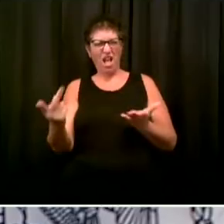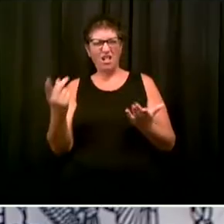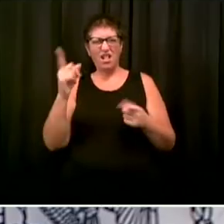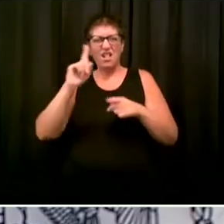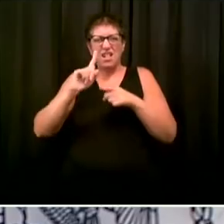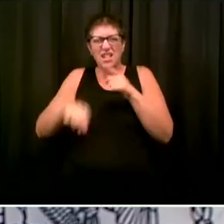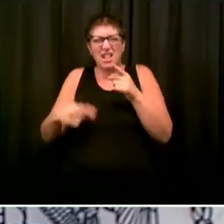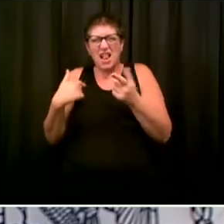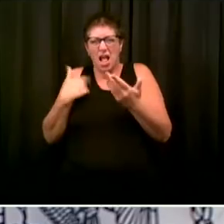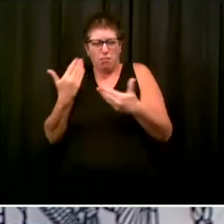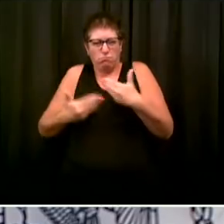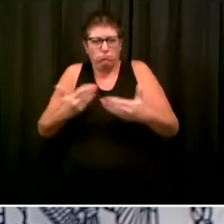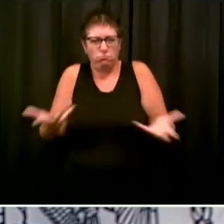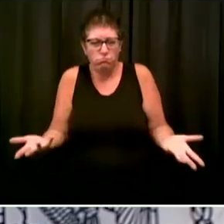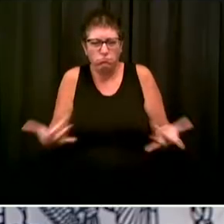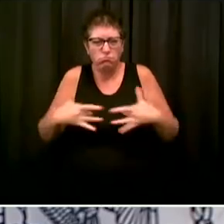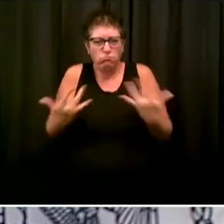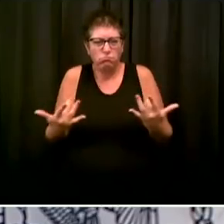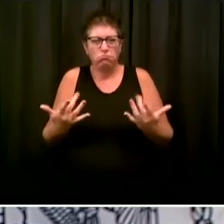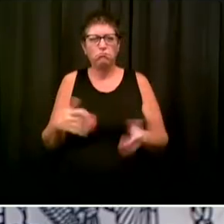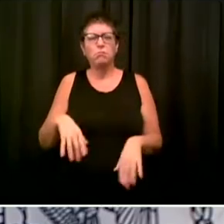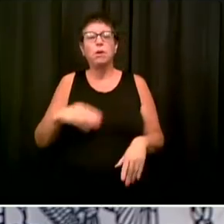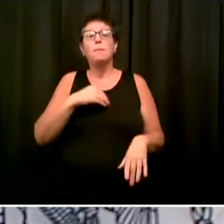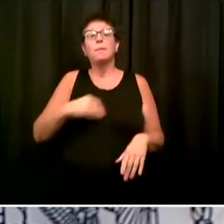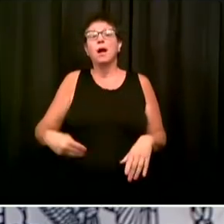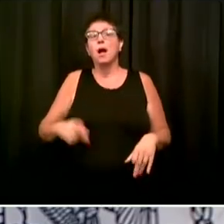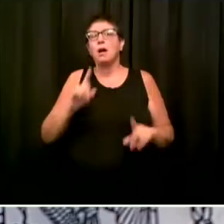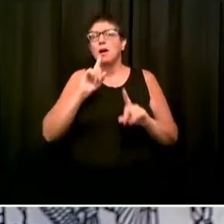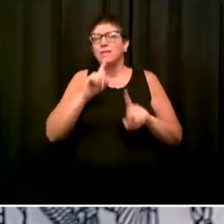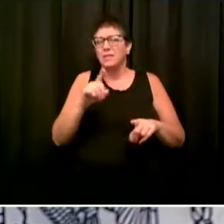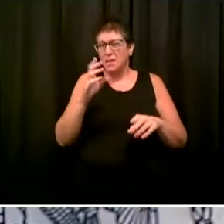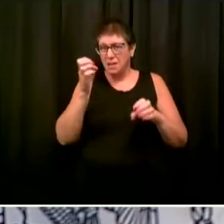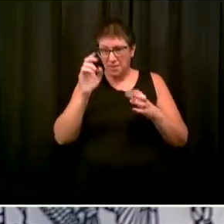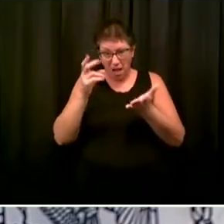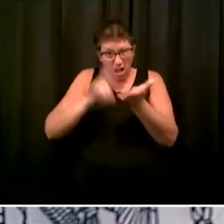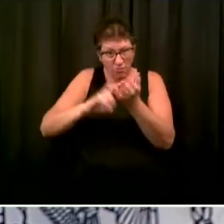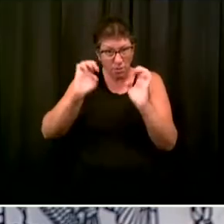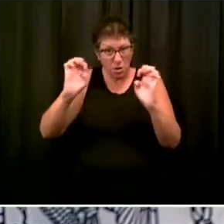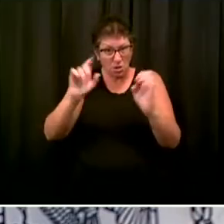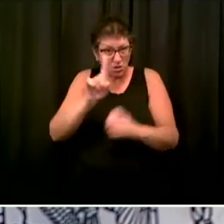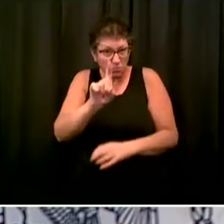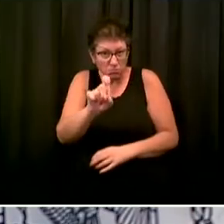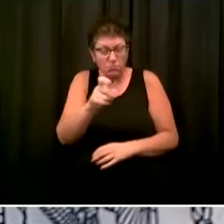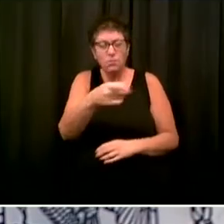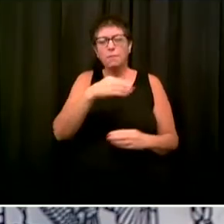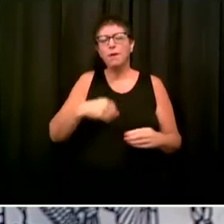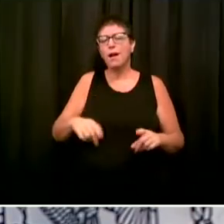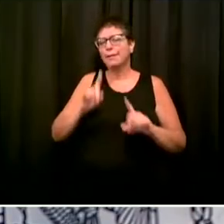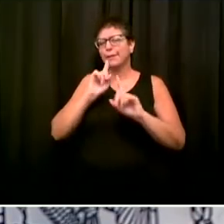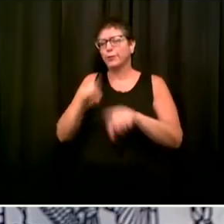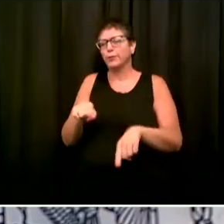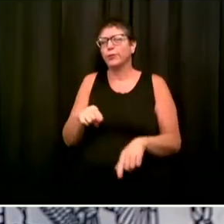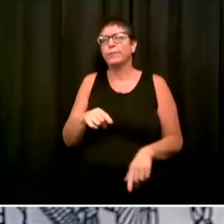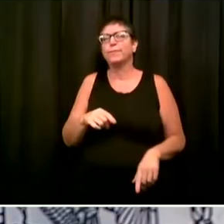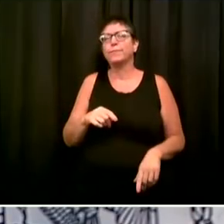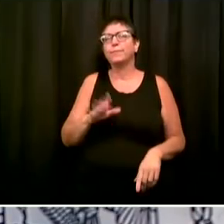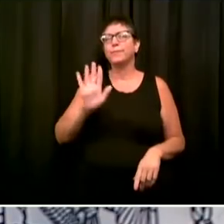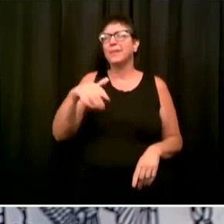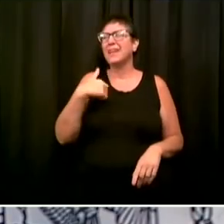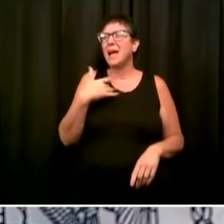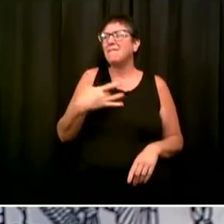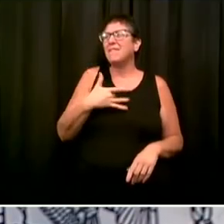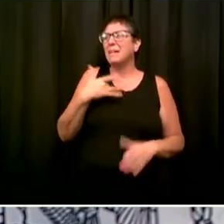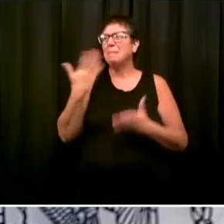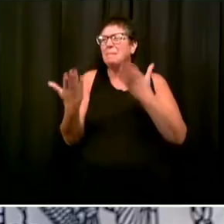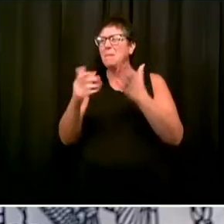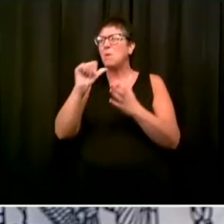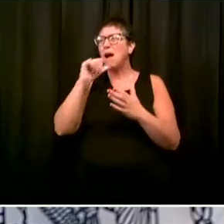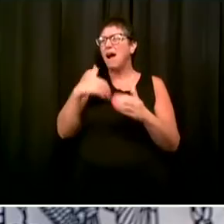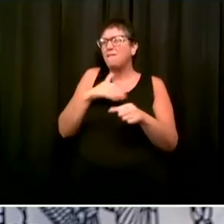COMPTROLLER CALL TO END THE